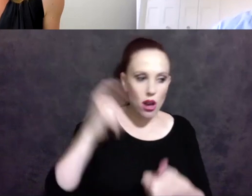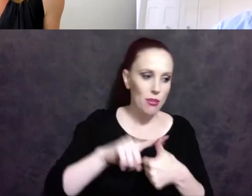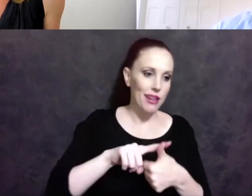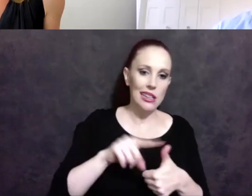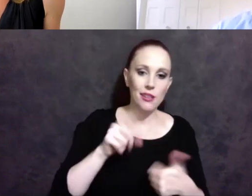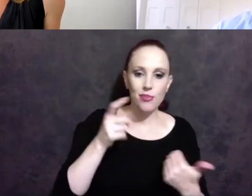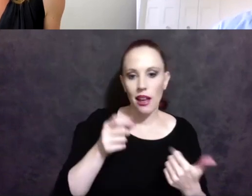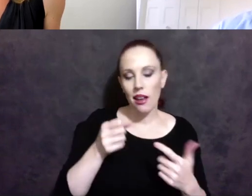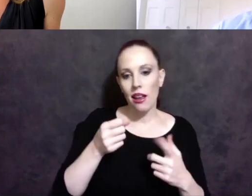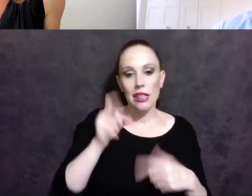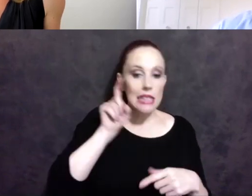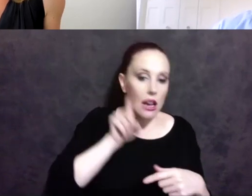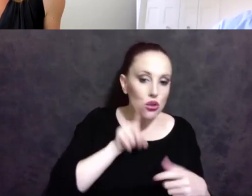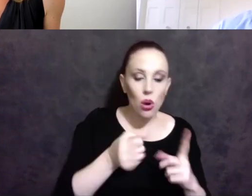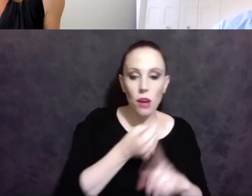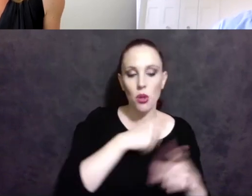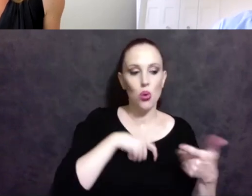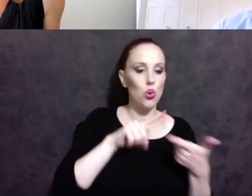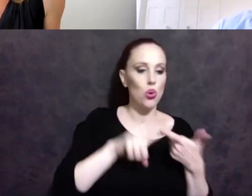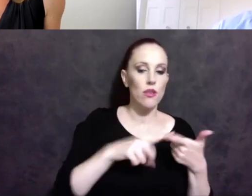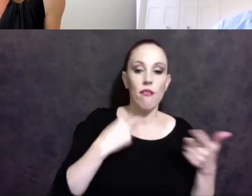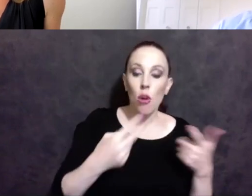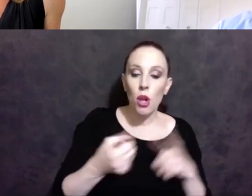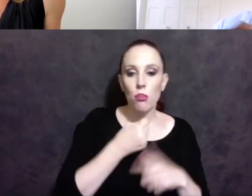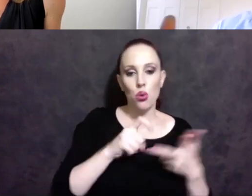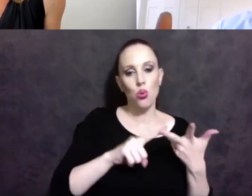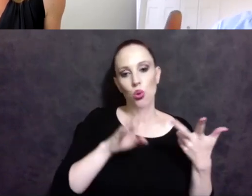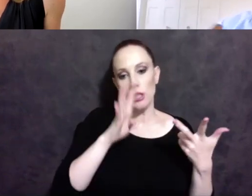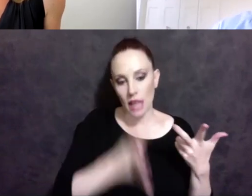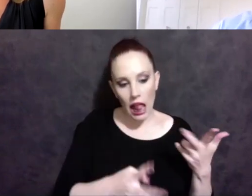and emotional neglect, and they did studies on the U.S. population and what they found